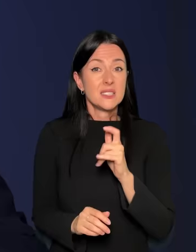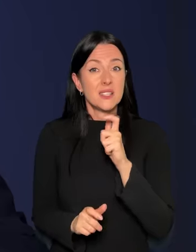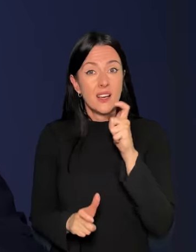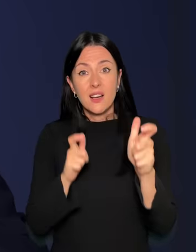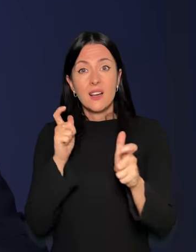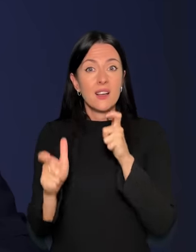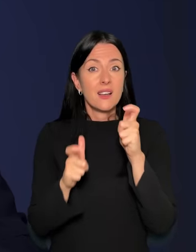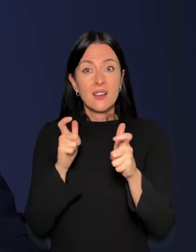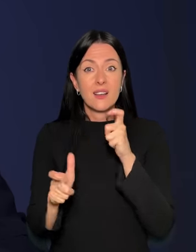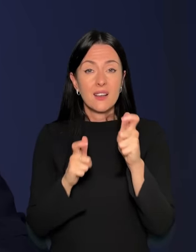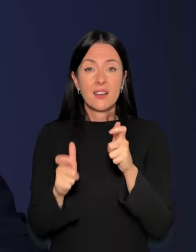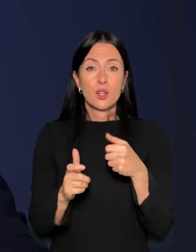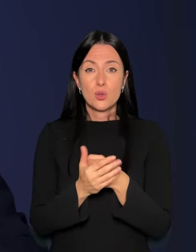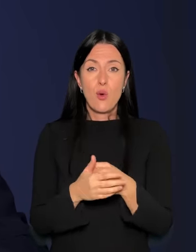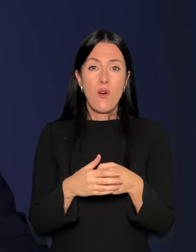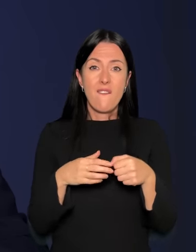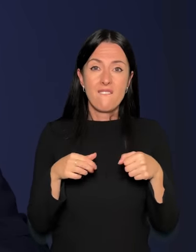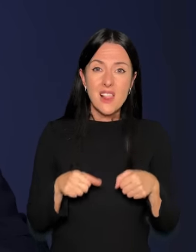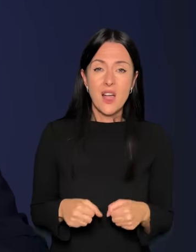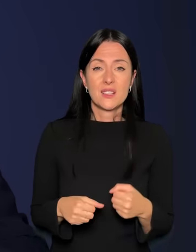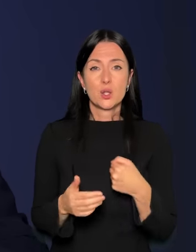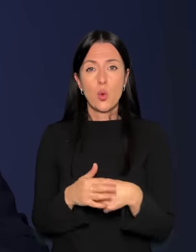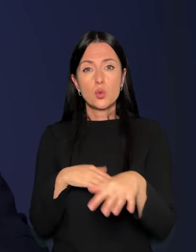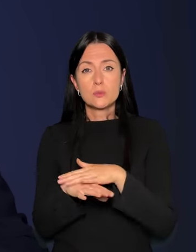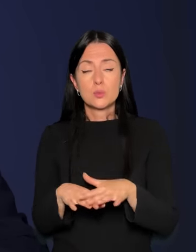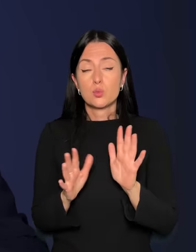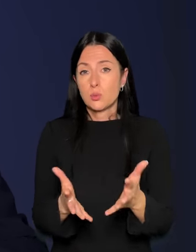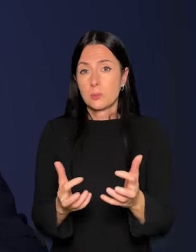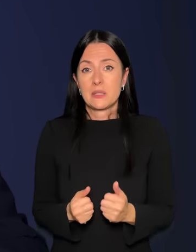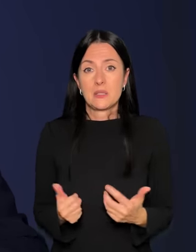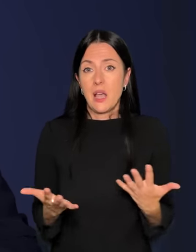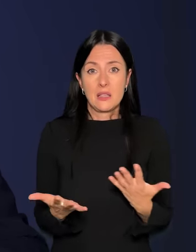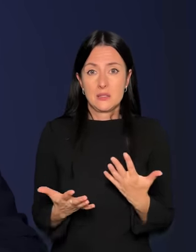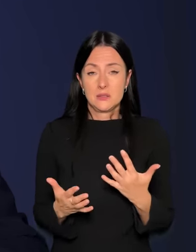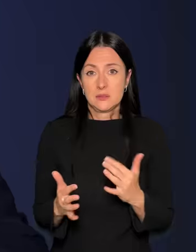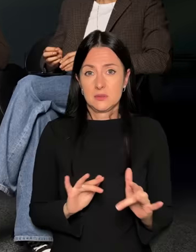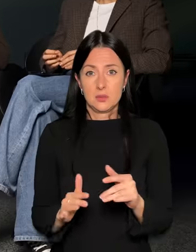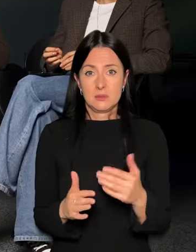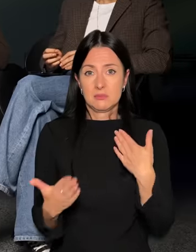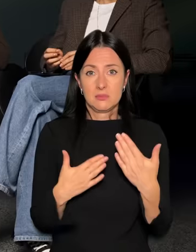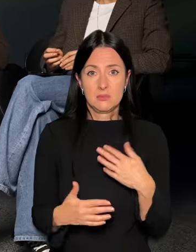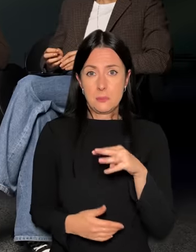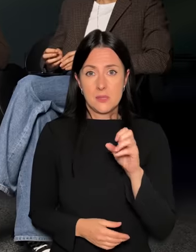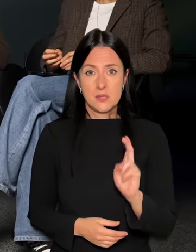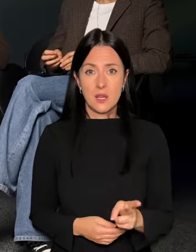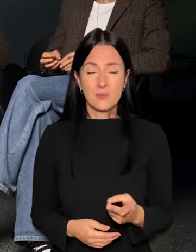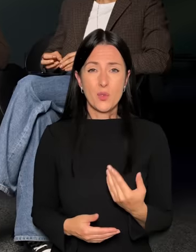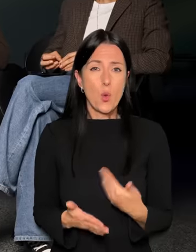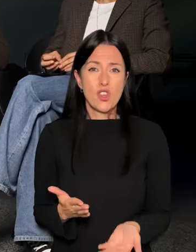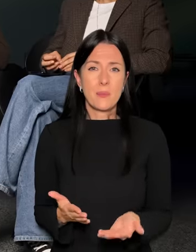to the authorities, and in general to society, some measures regarding the MSEC will be taken, and at least,